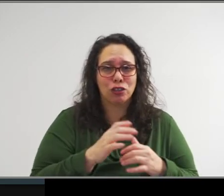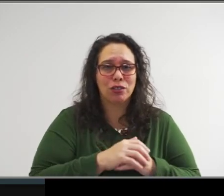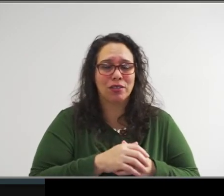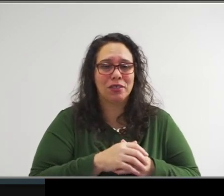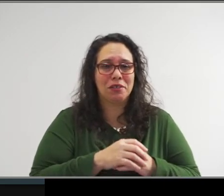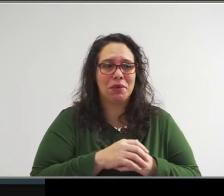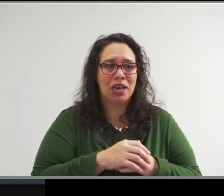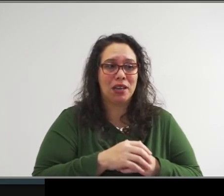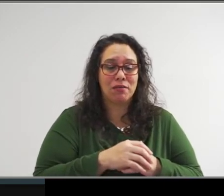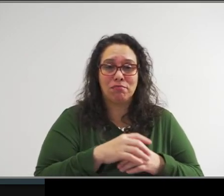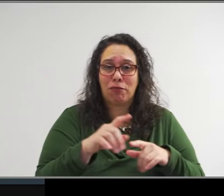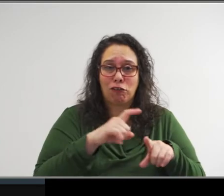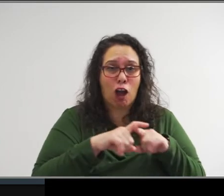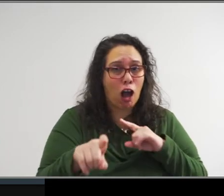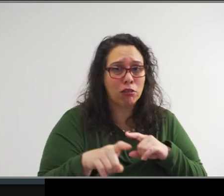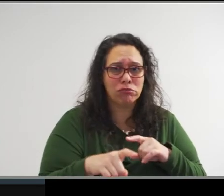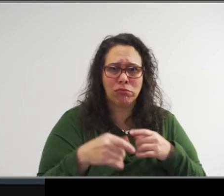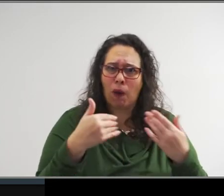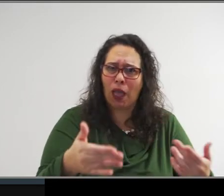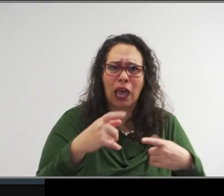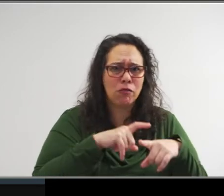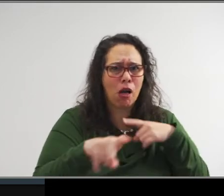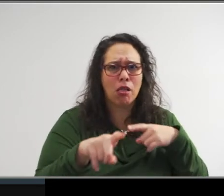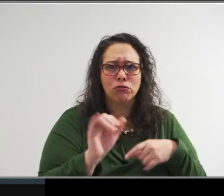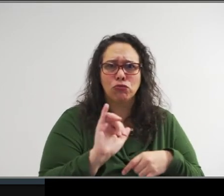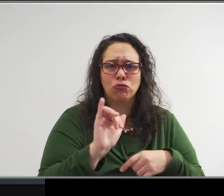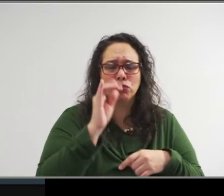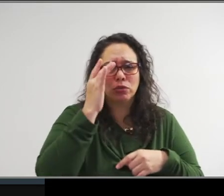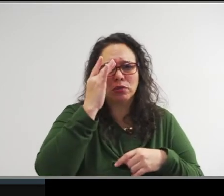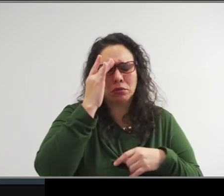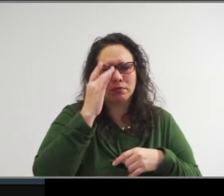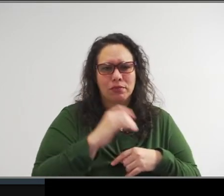if you got a call call and stop by.